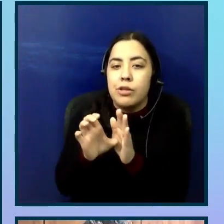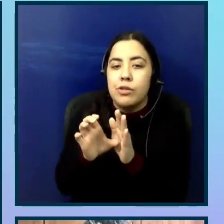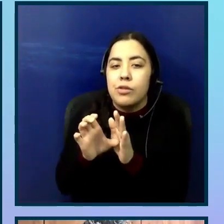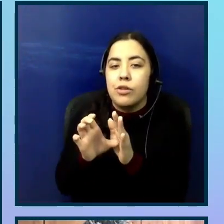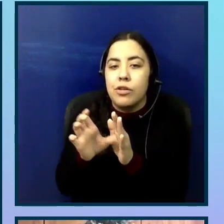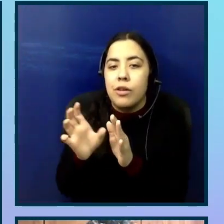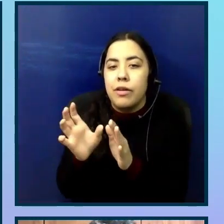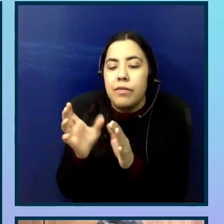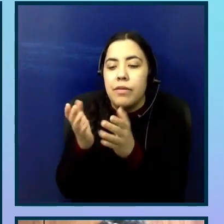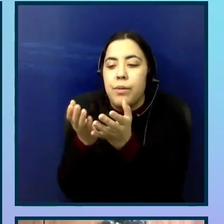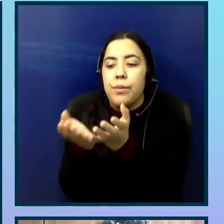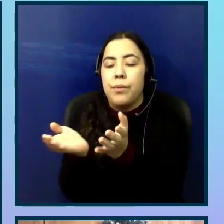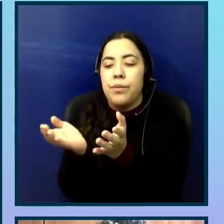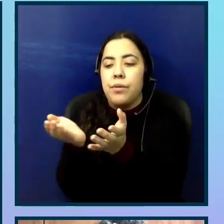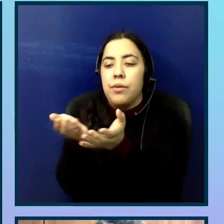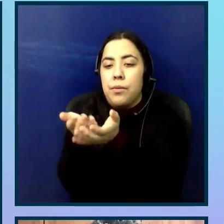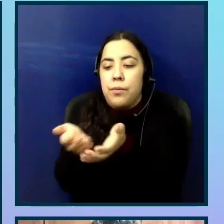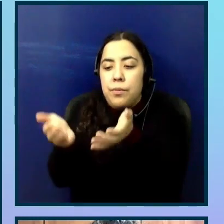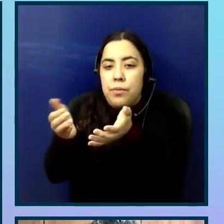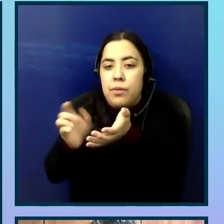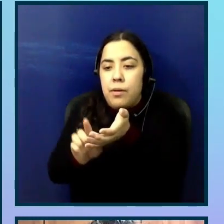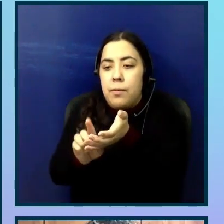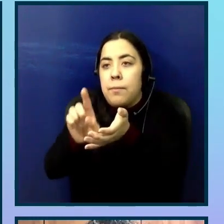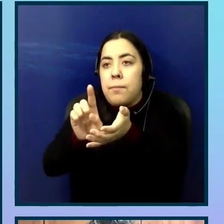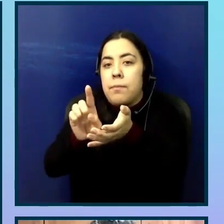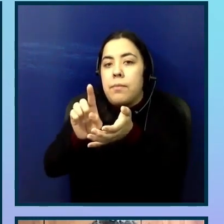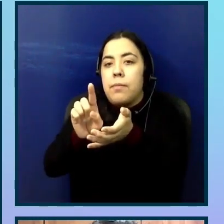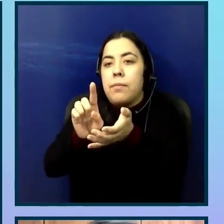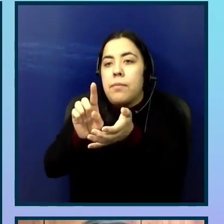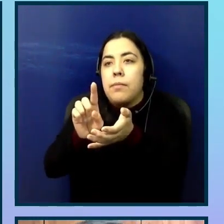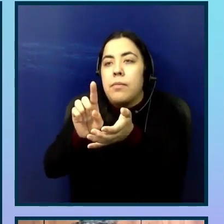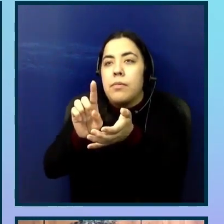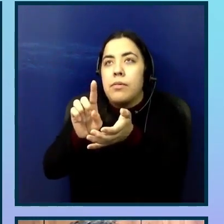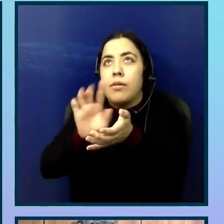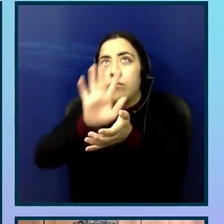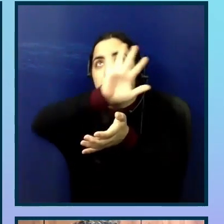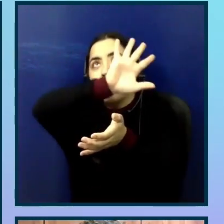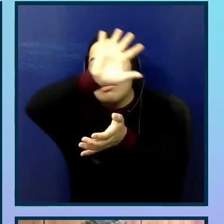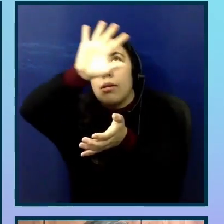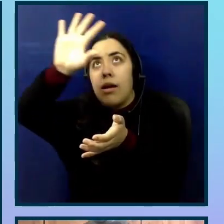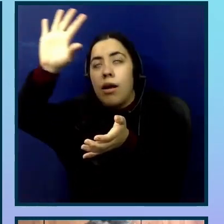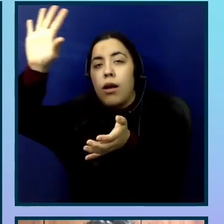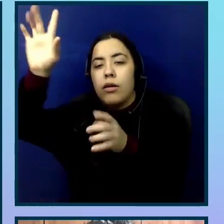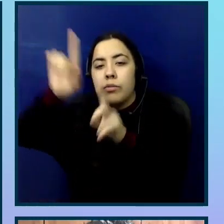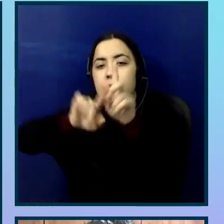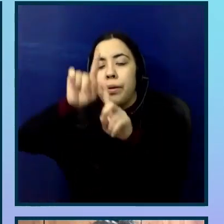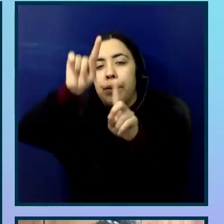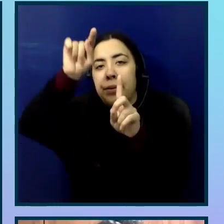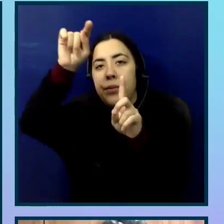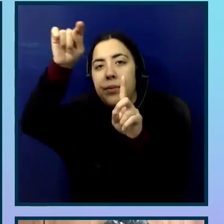There's different types of software that we use that I've learned about. We use like the axe tool